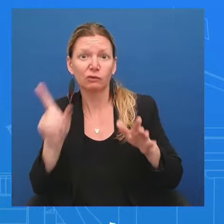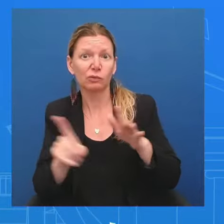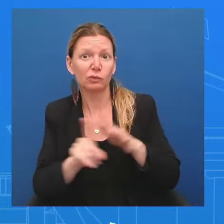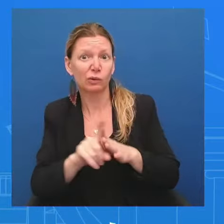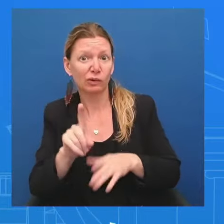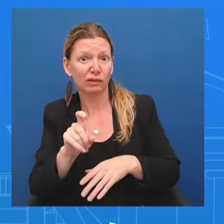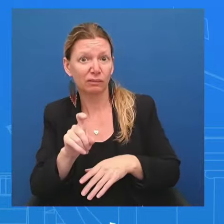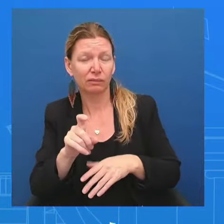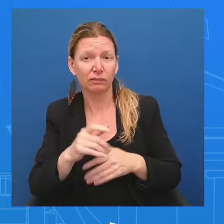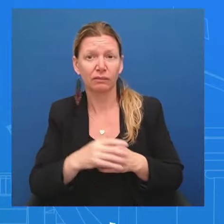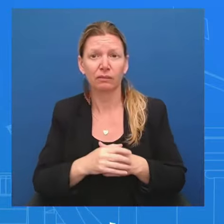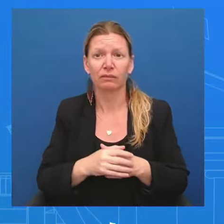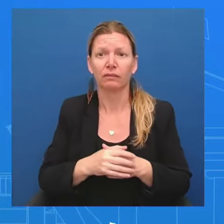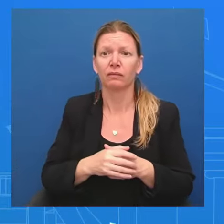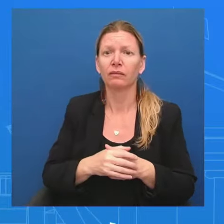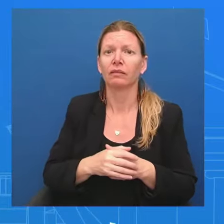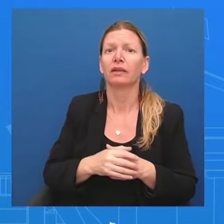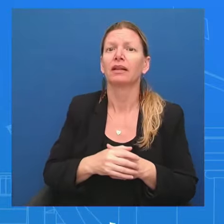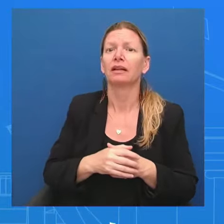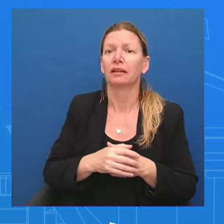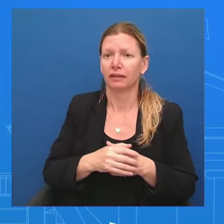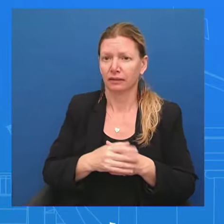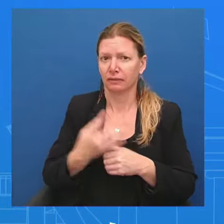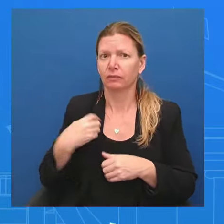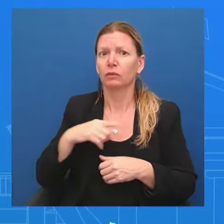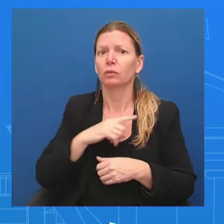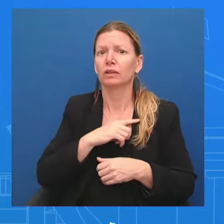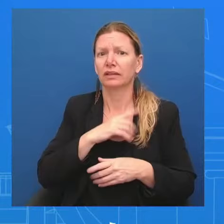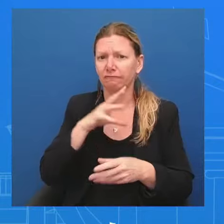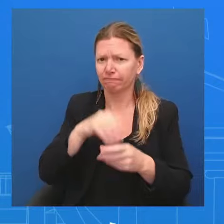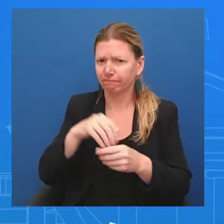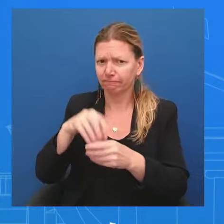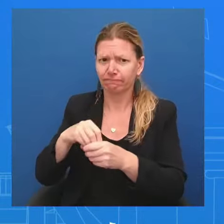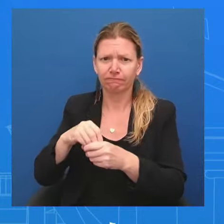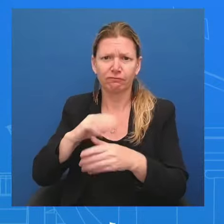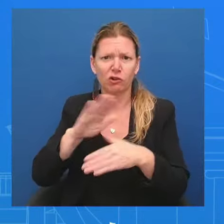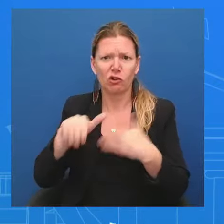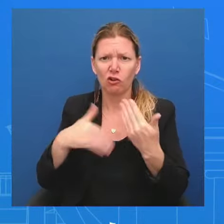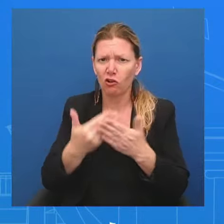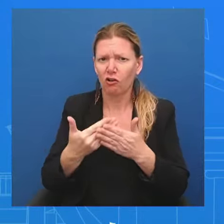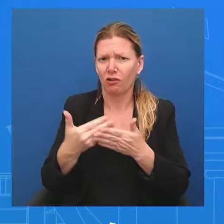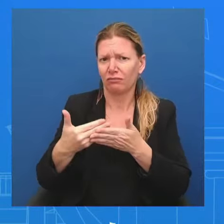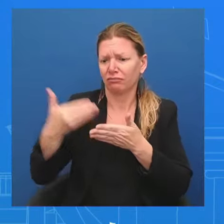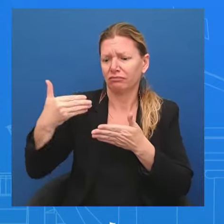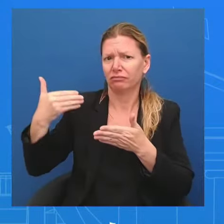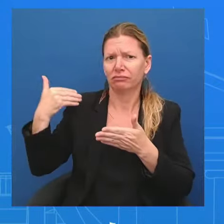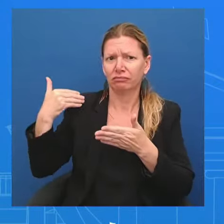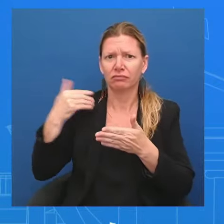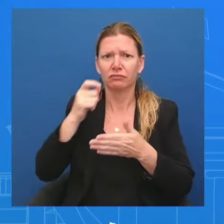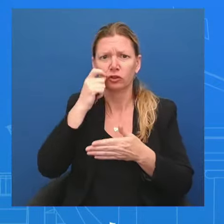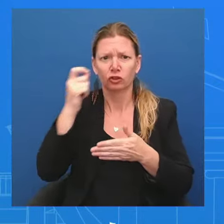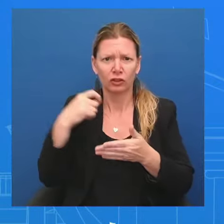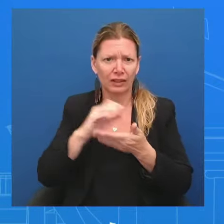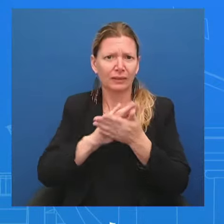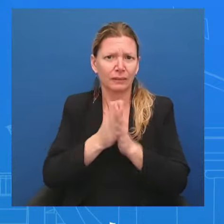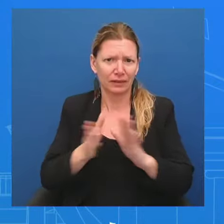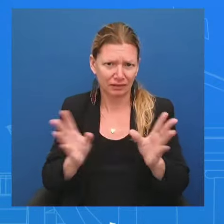in each of the previous Ukraine Peace Summit. That is something that the US government has been obviously engaged